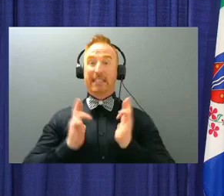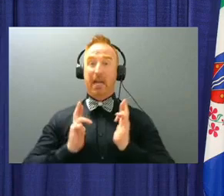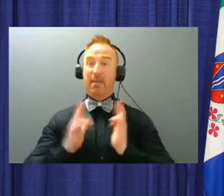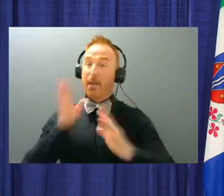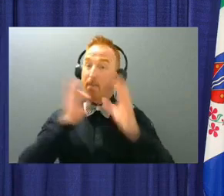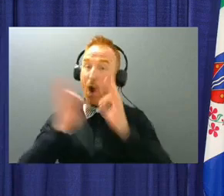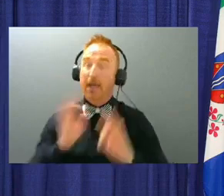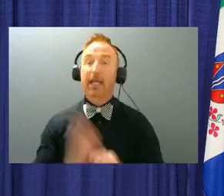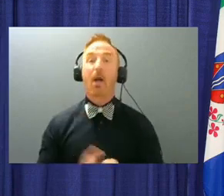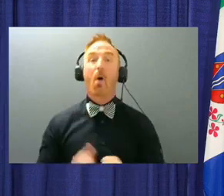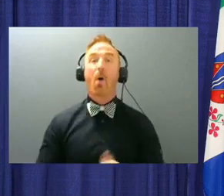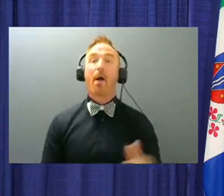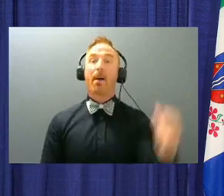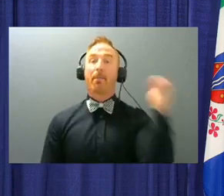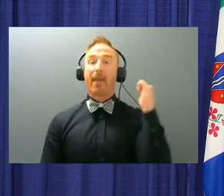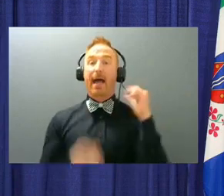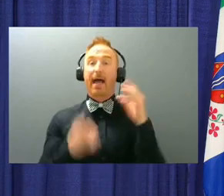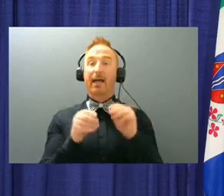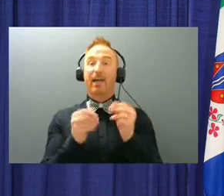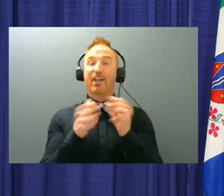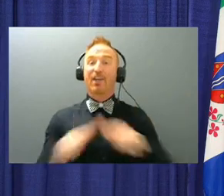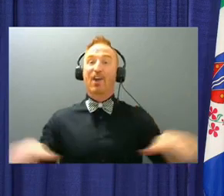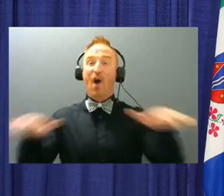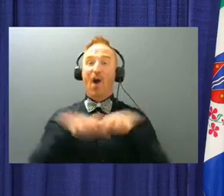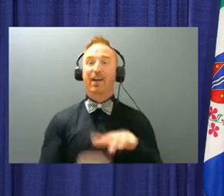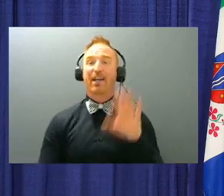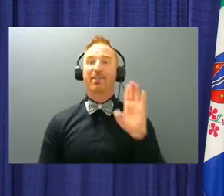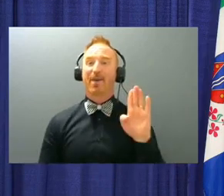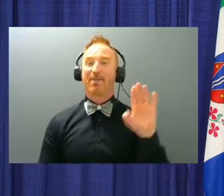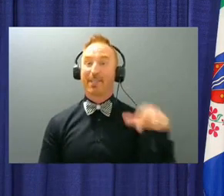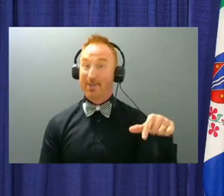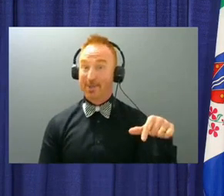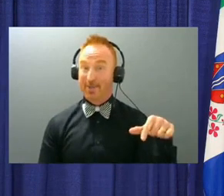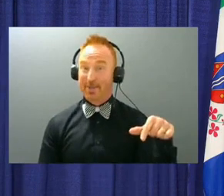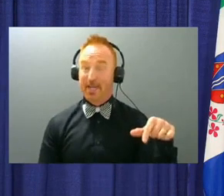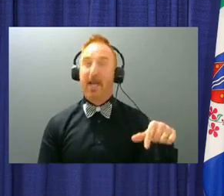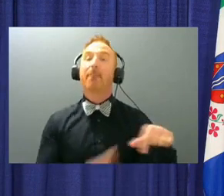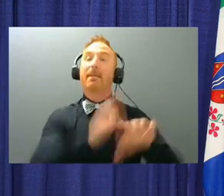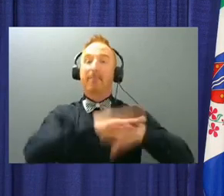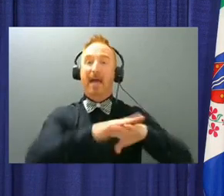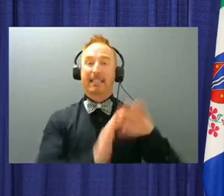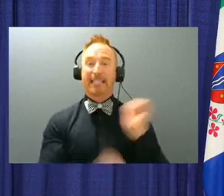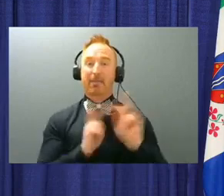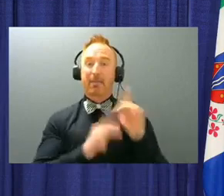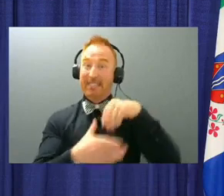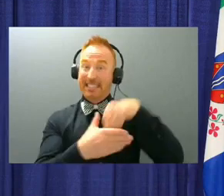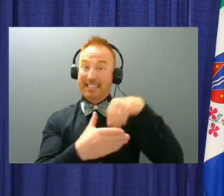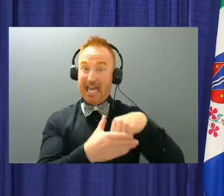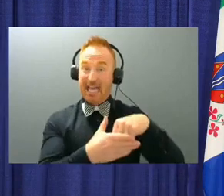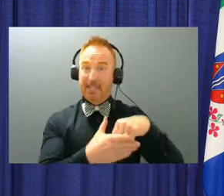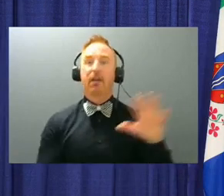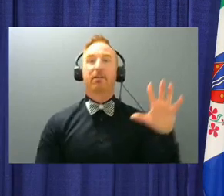parties, or backyard barbecues. In these situations, you can have up to ten people indoors or